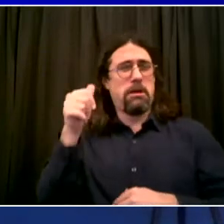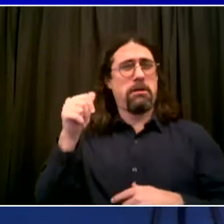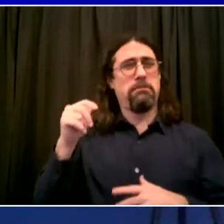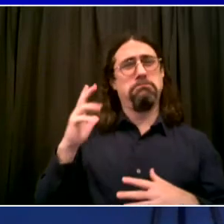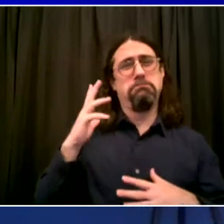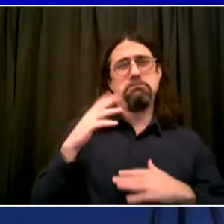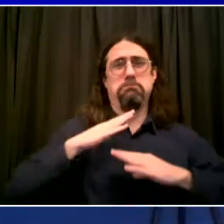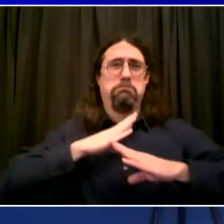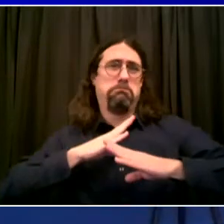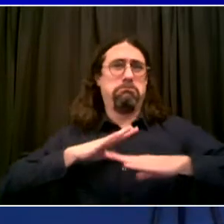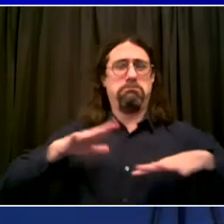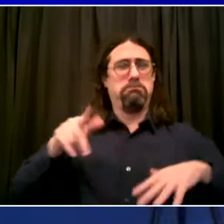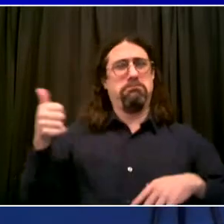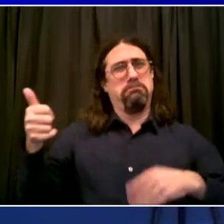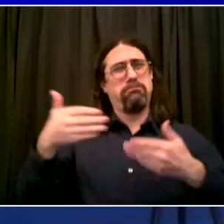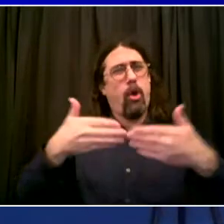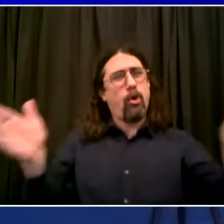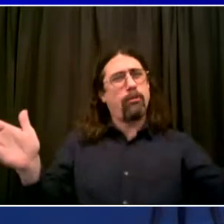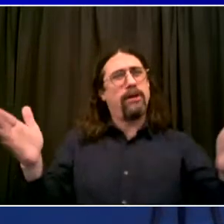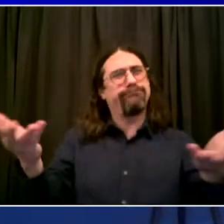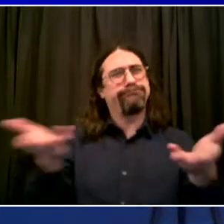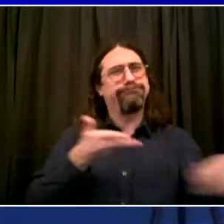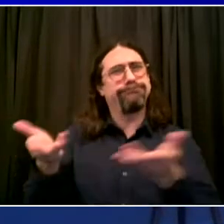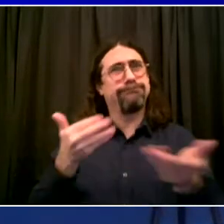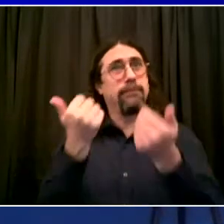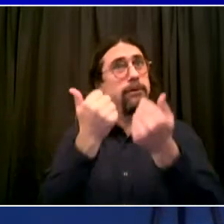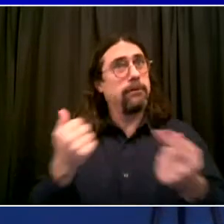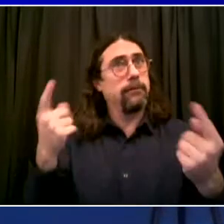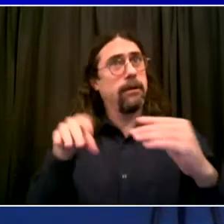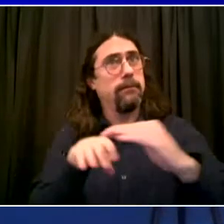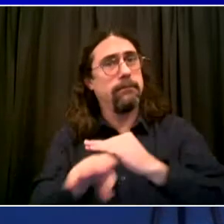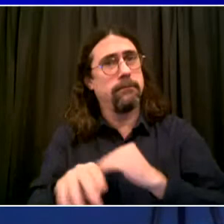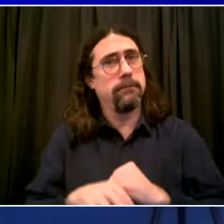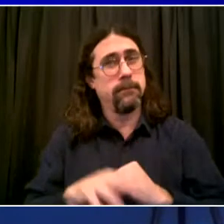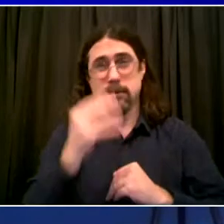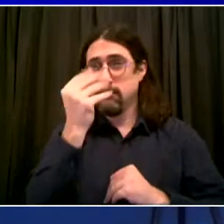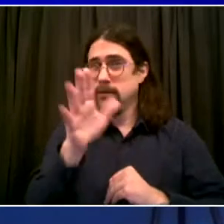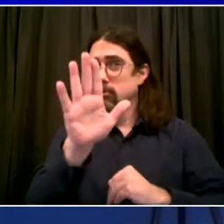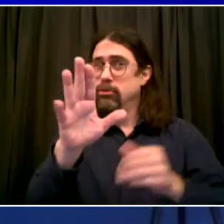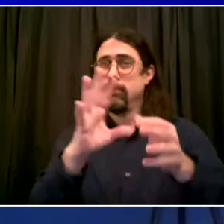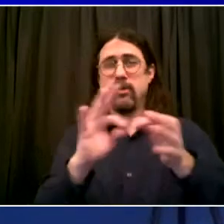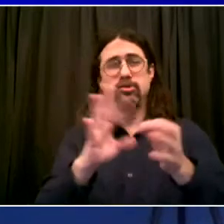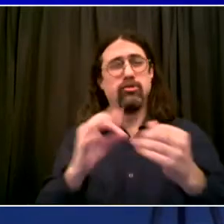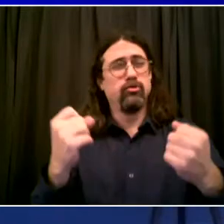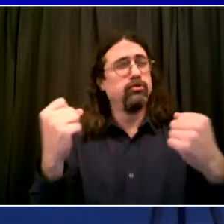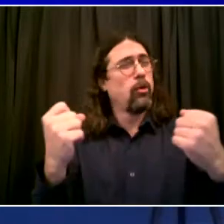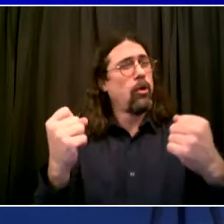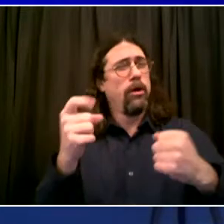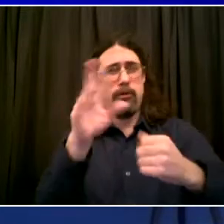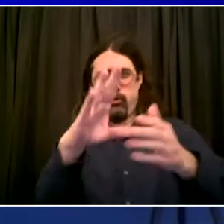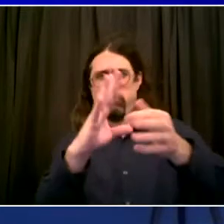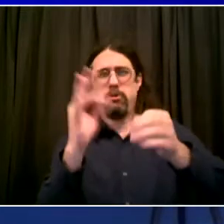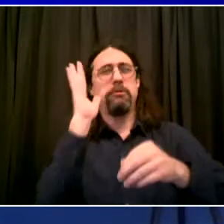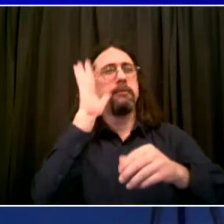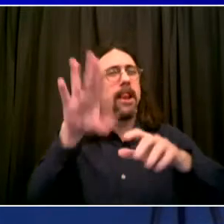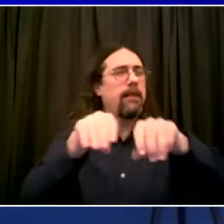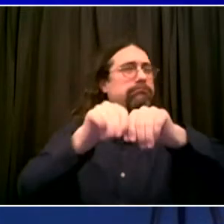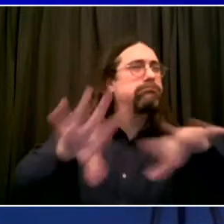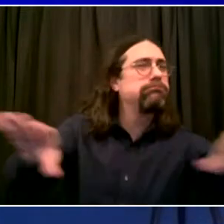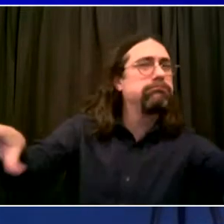I KNNW OTTEYH OTOK GOODODCA RROE F F O TODAY AND THEY ARE GOING TO O TAKKE CAARE F O EVERYBODY ELSE IS GOING TO COME AND GET THAT